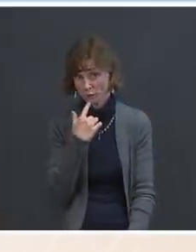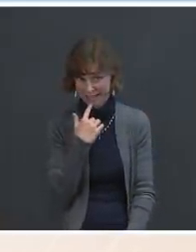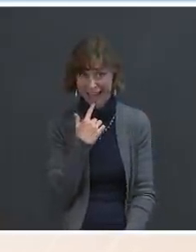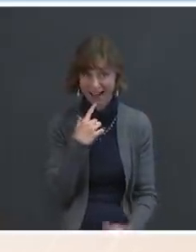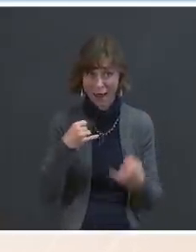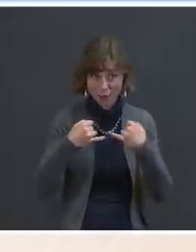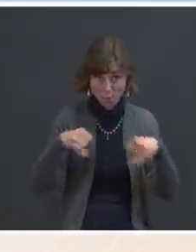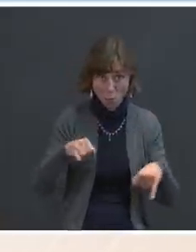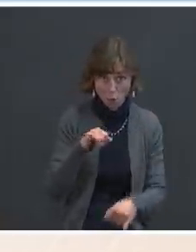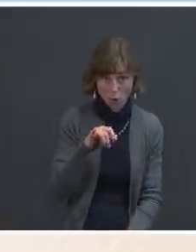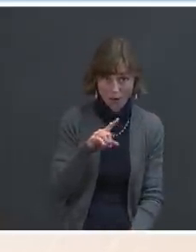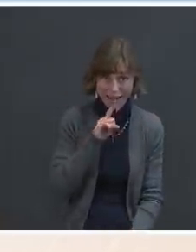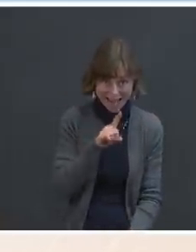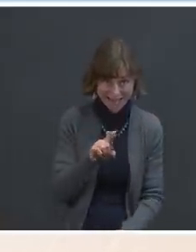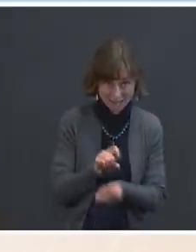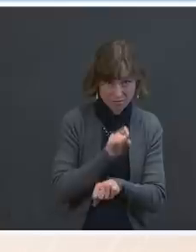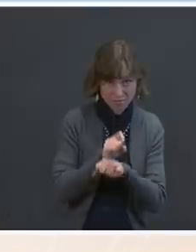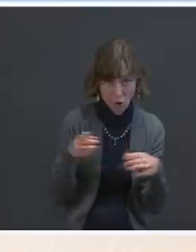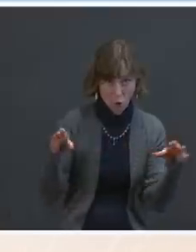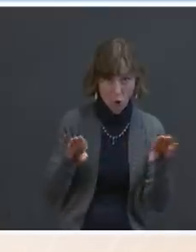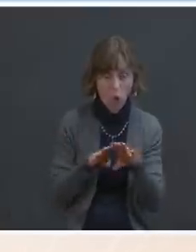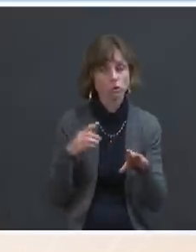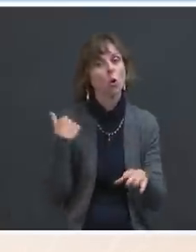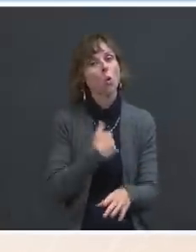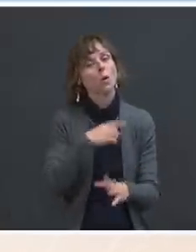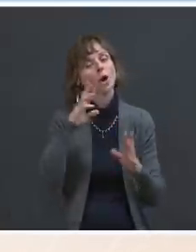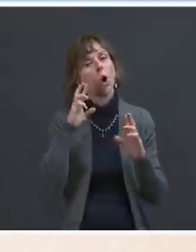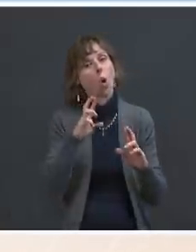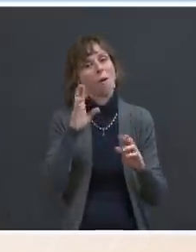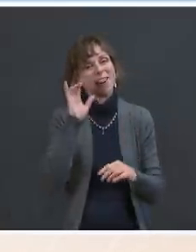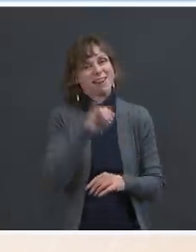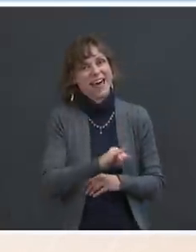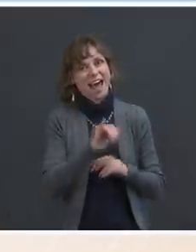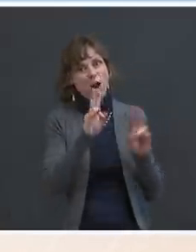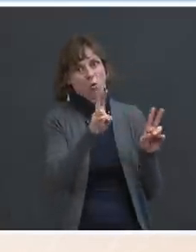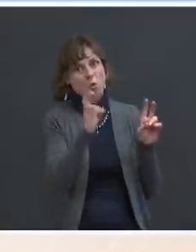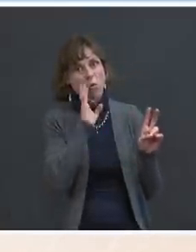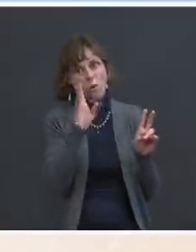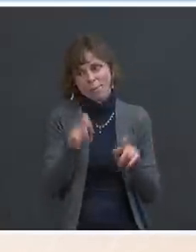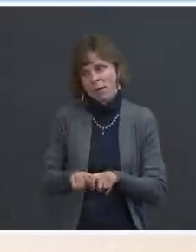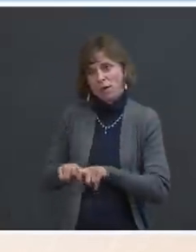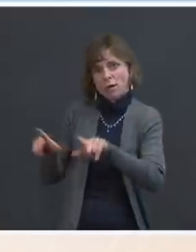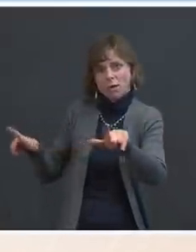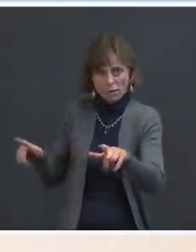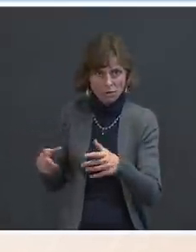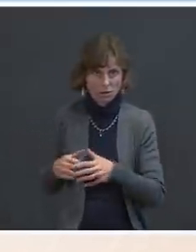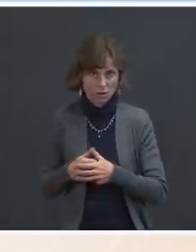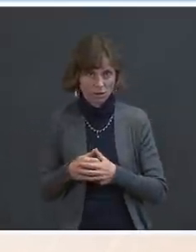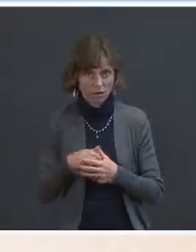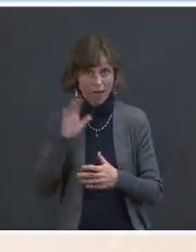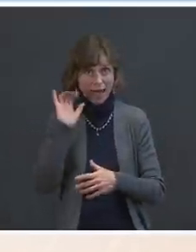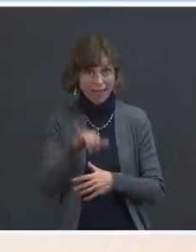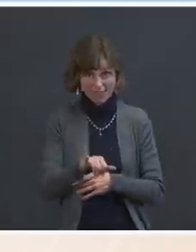we're hopeful that that is what will be picked up, and that has clearly and consistently been our message.